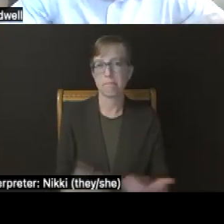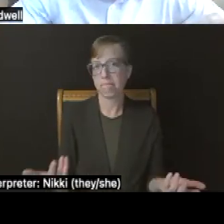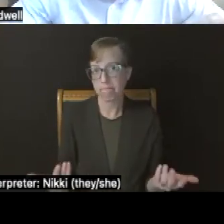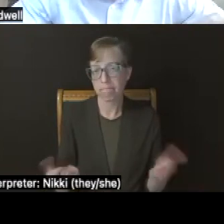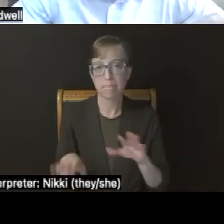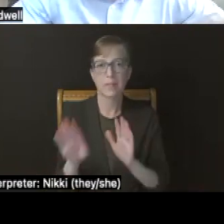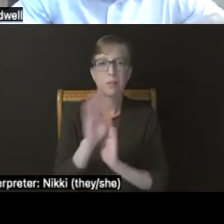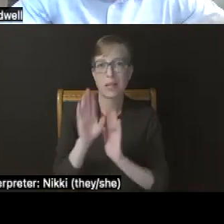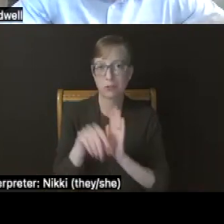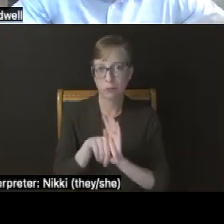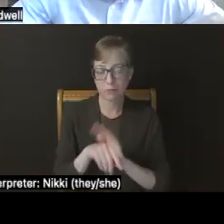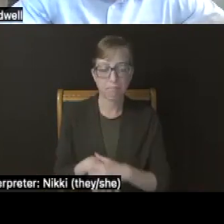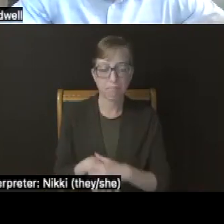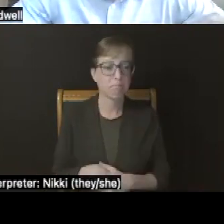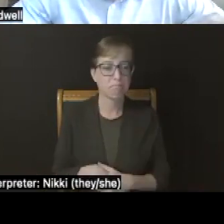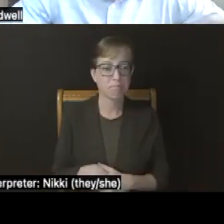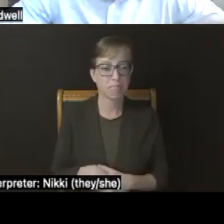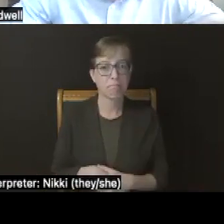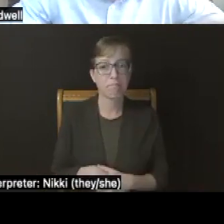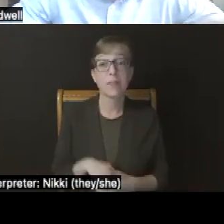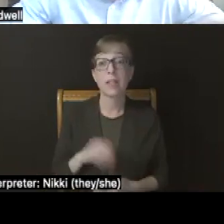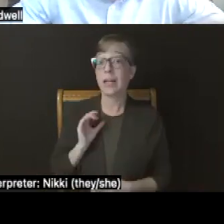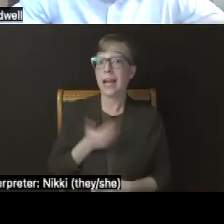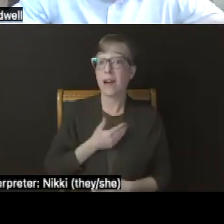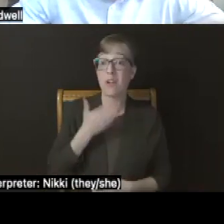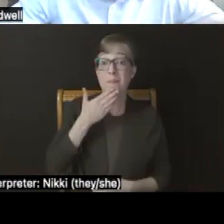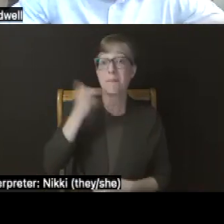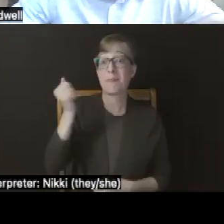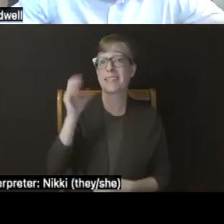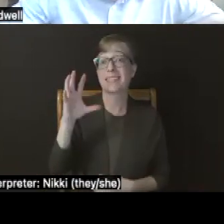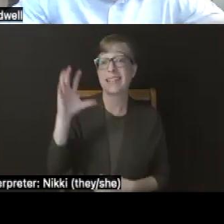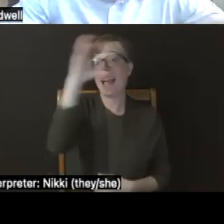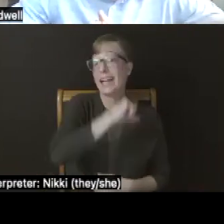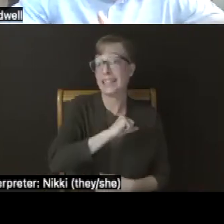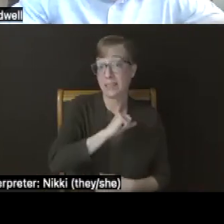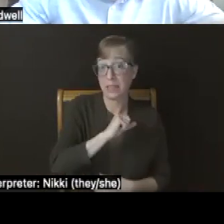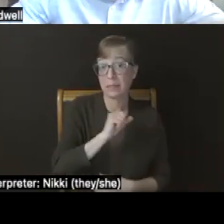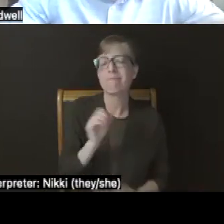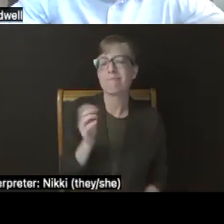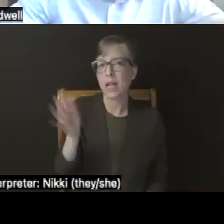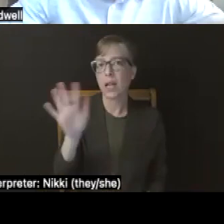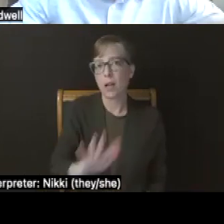the best estimate that we have right now is that about 14 million individuals in the US.